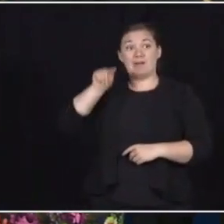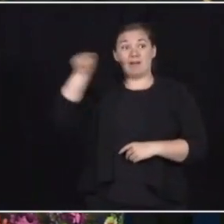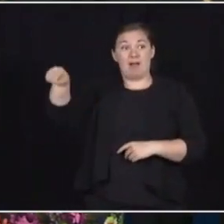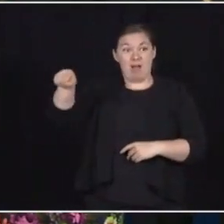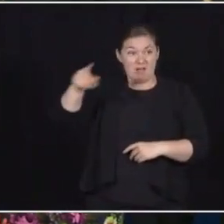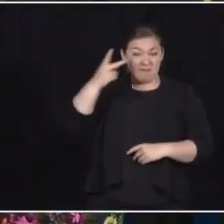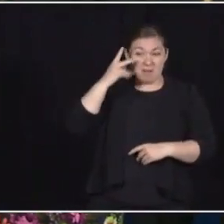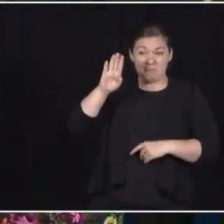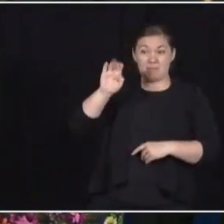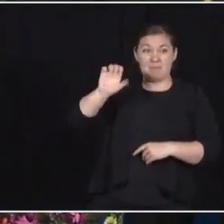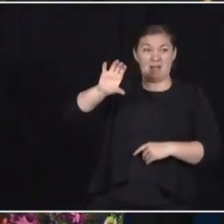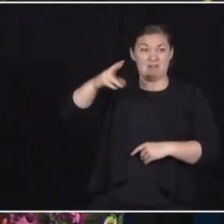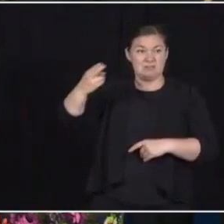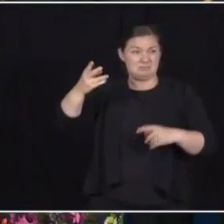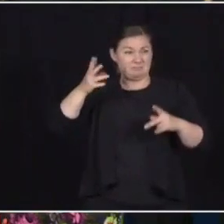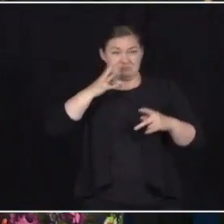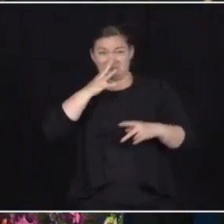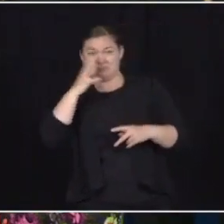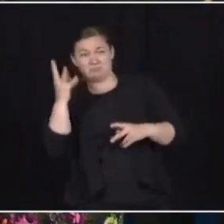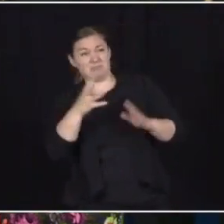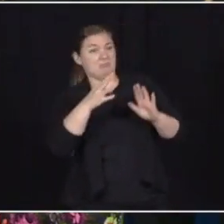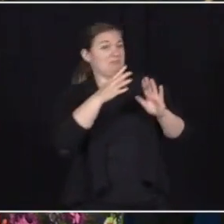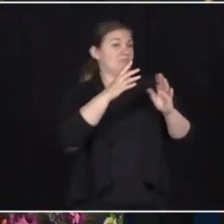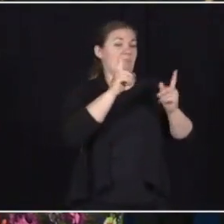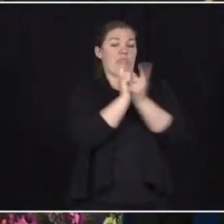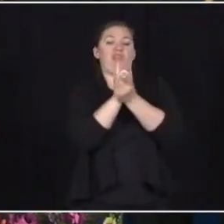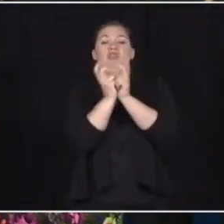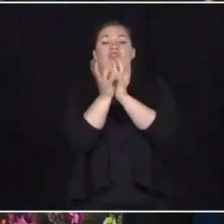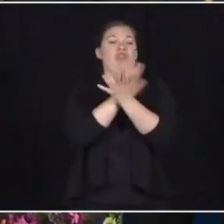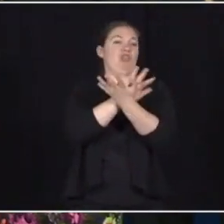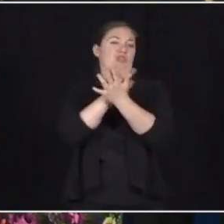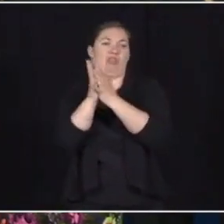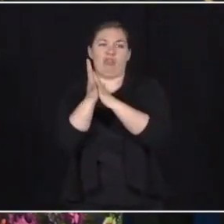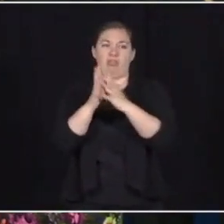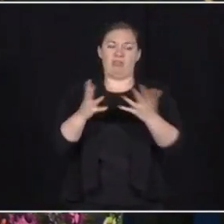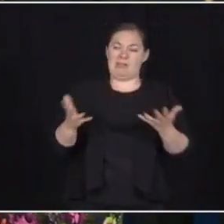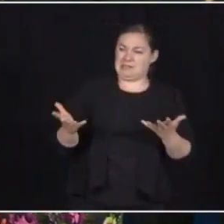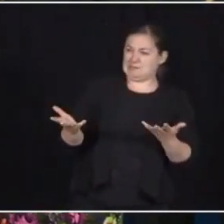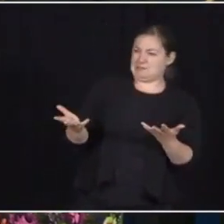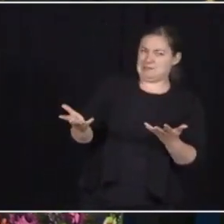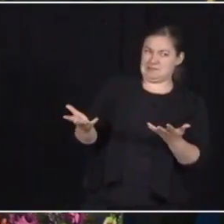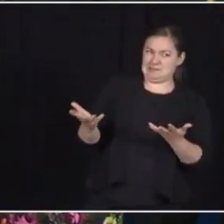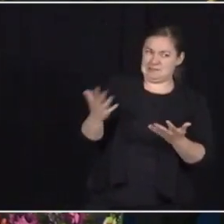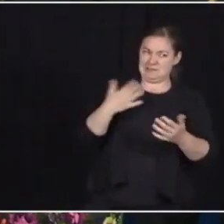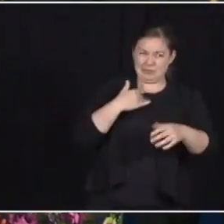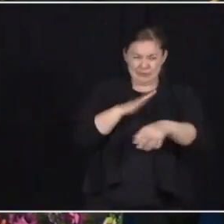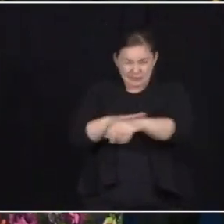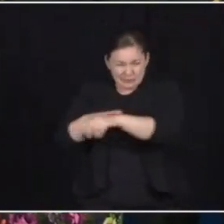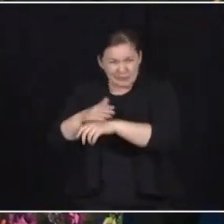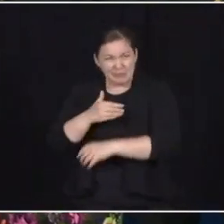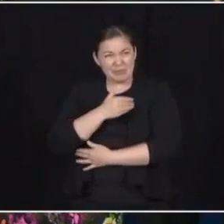ever put out, a big gathering on Queen Street. I saw a lot of people not paying attention to that rule.